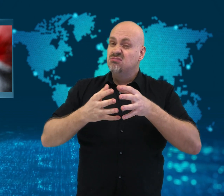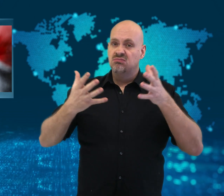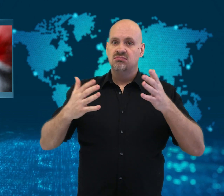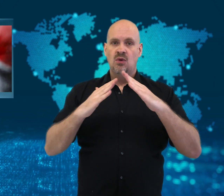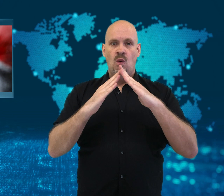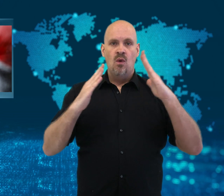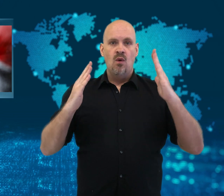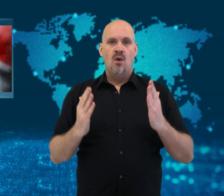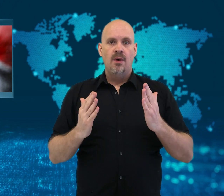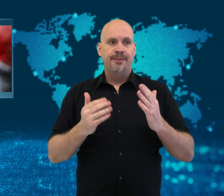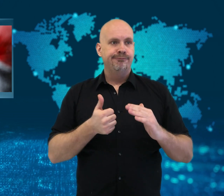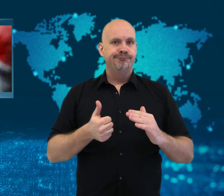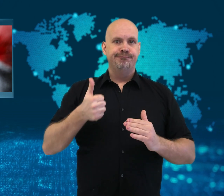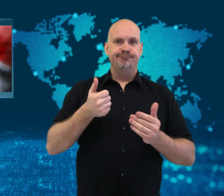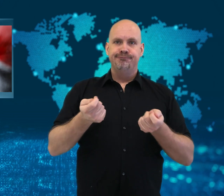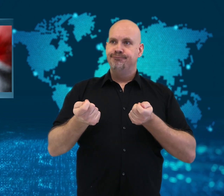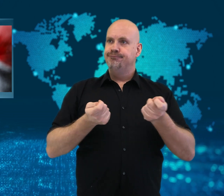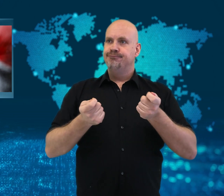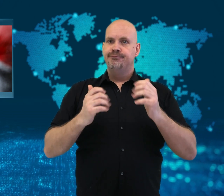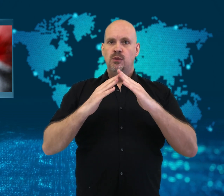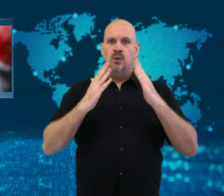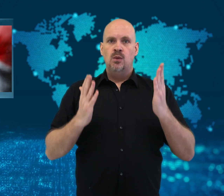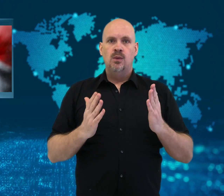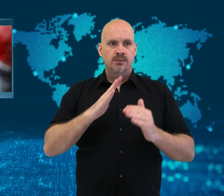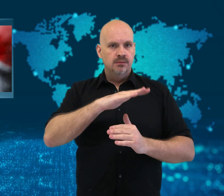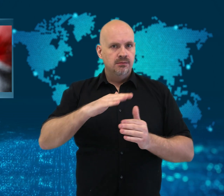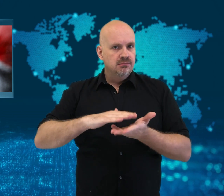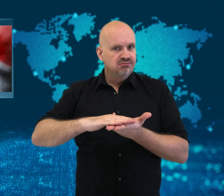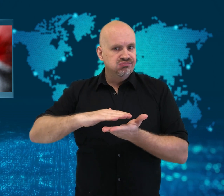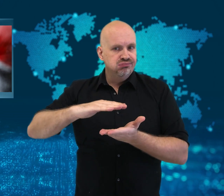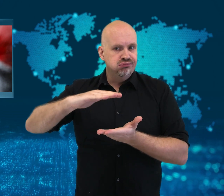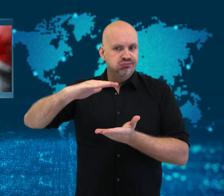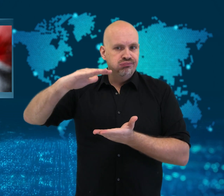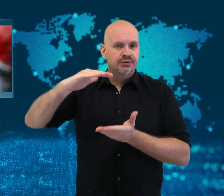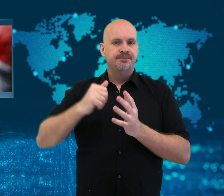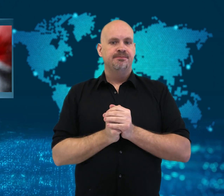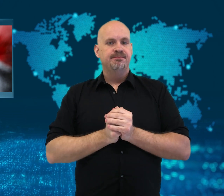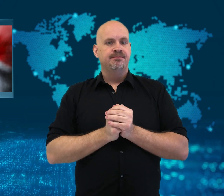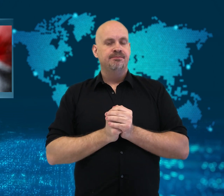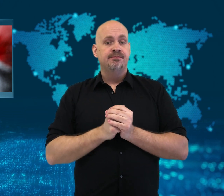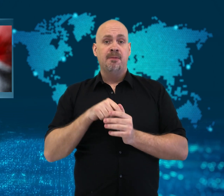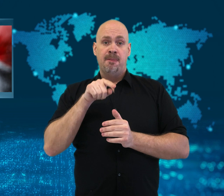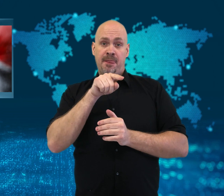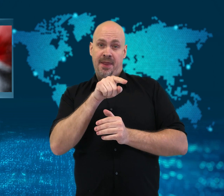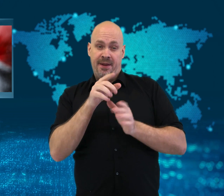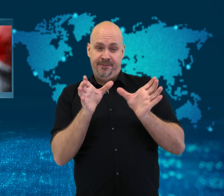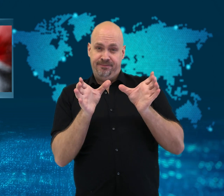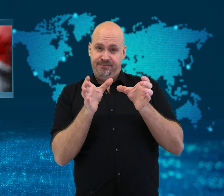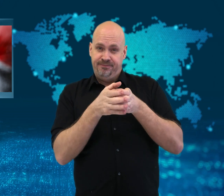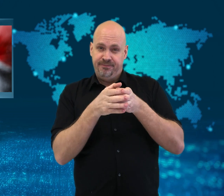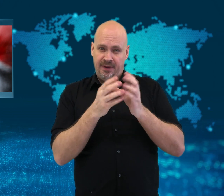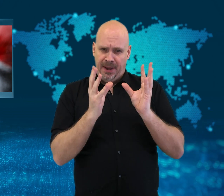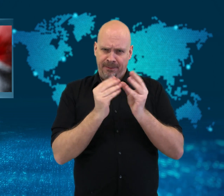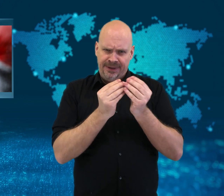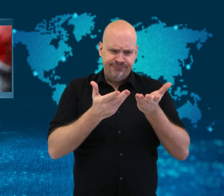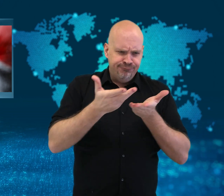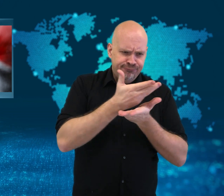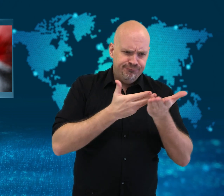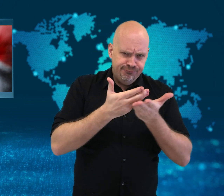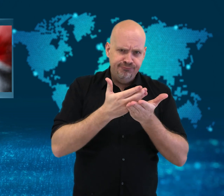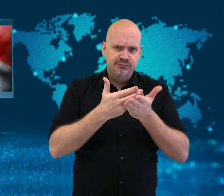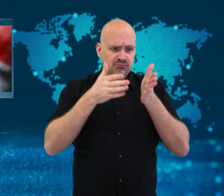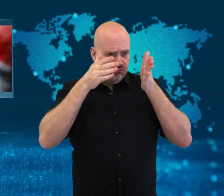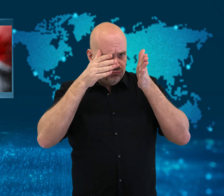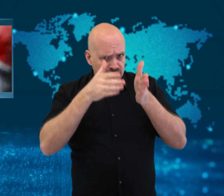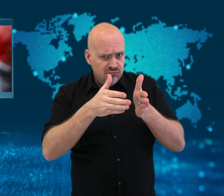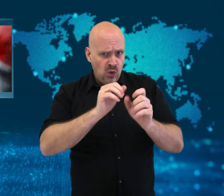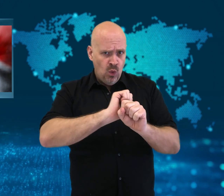This impacts women of all ages and races across the world.